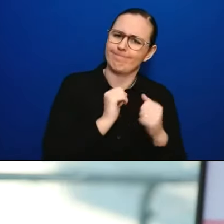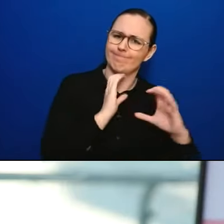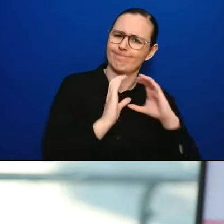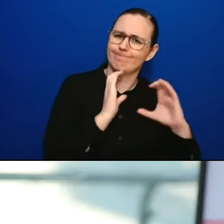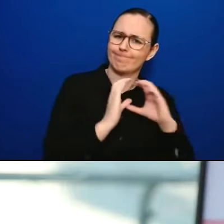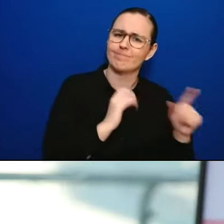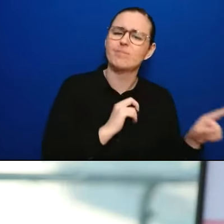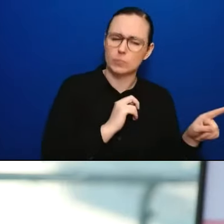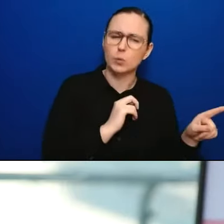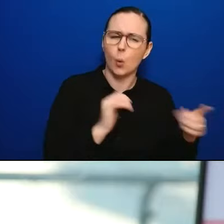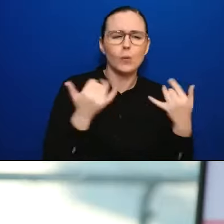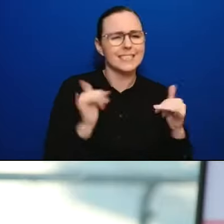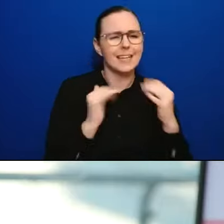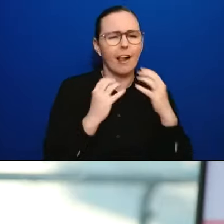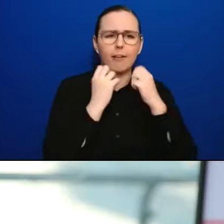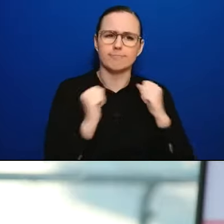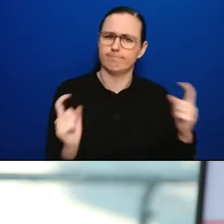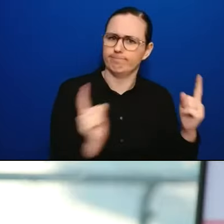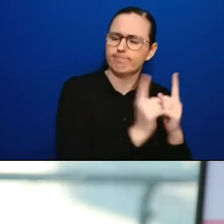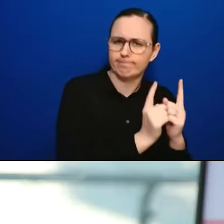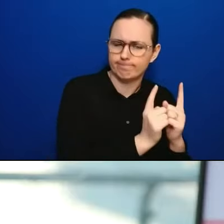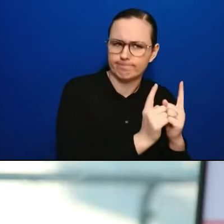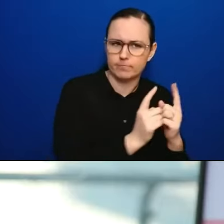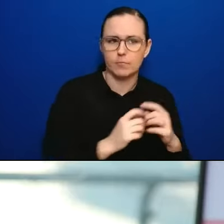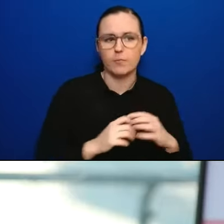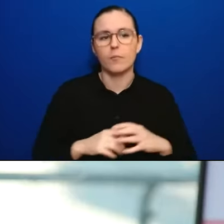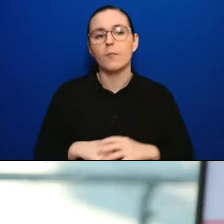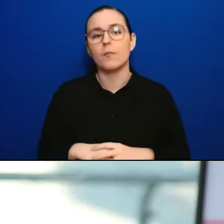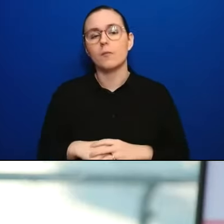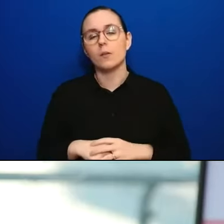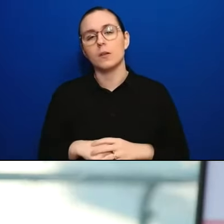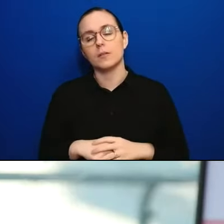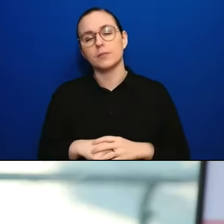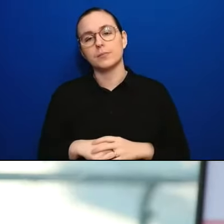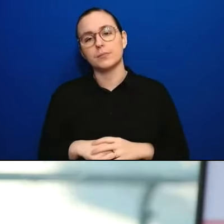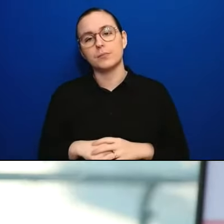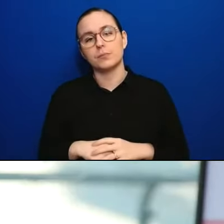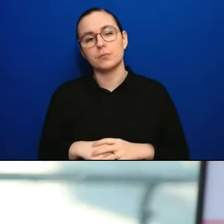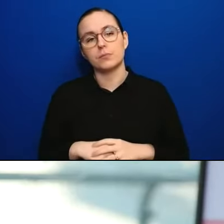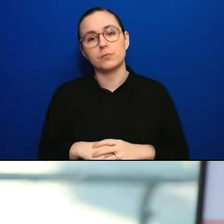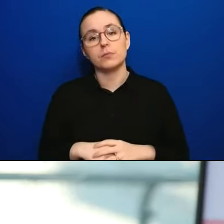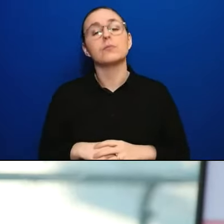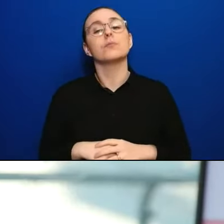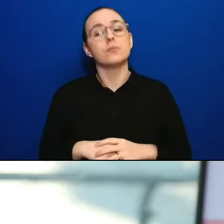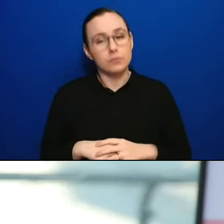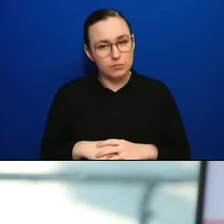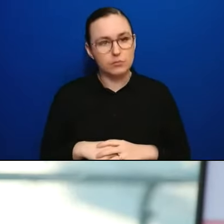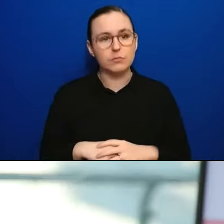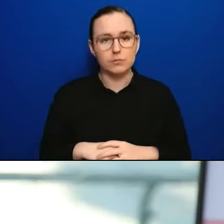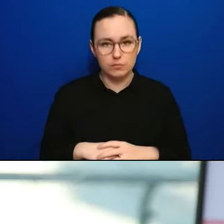contact with our loved ones and making sure that we can have those social interactions that